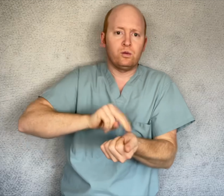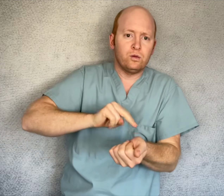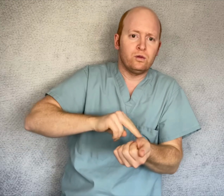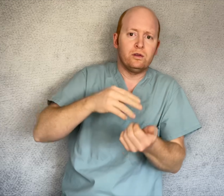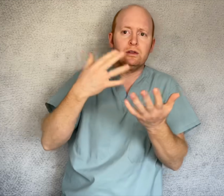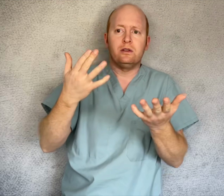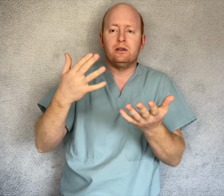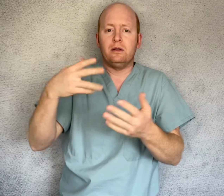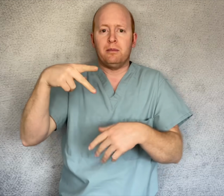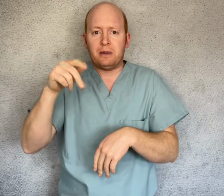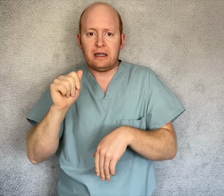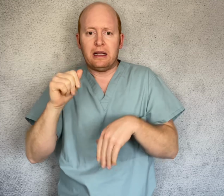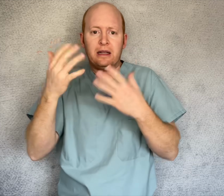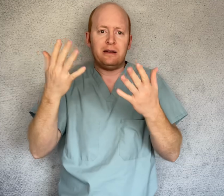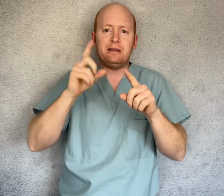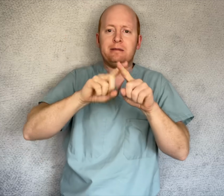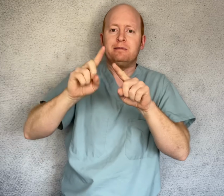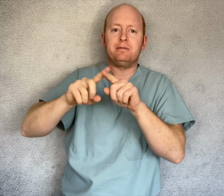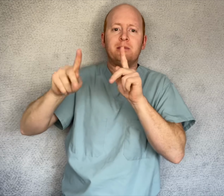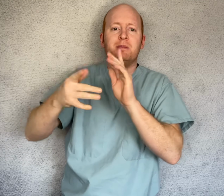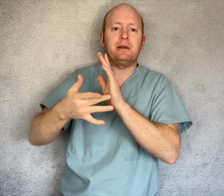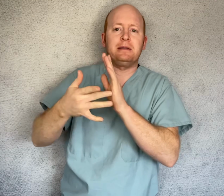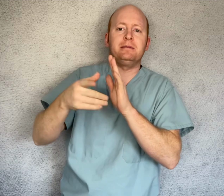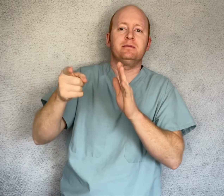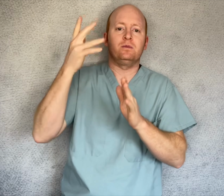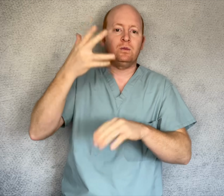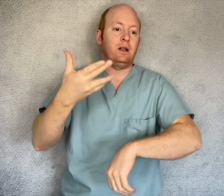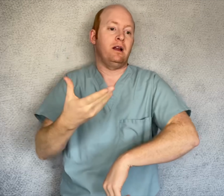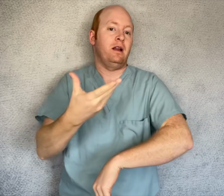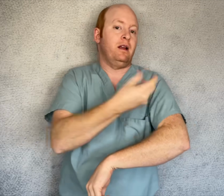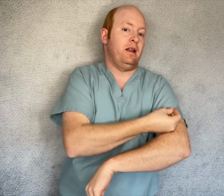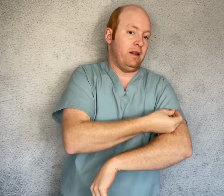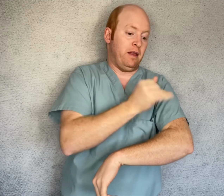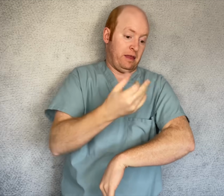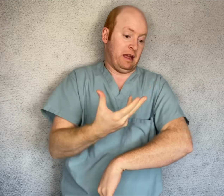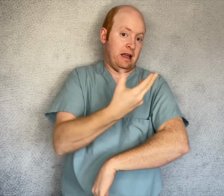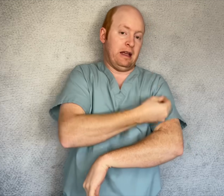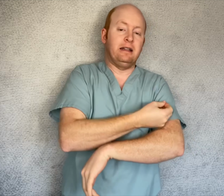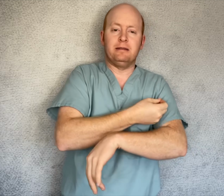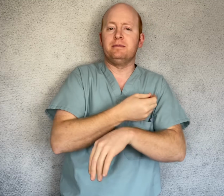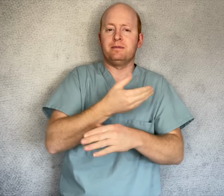nurses, PAs, technicians, etc... will cost money.